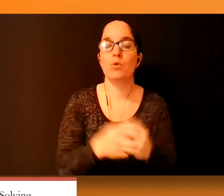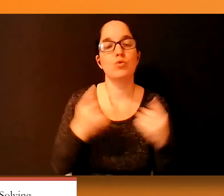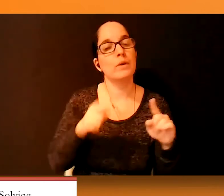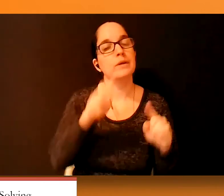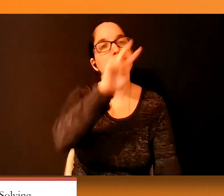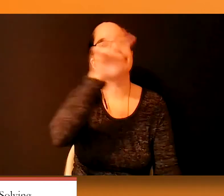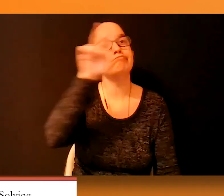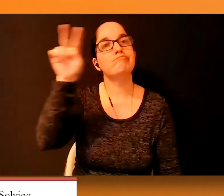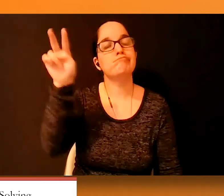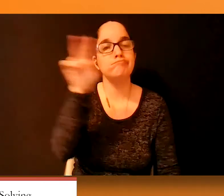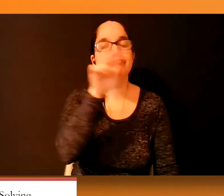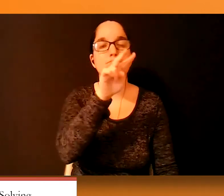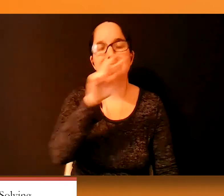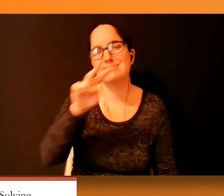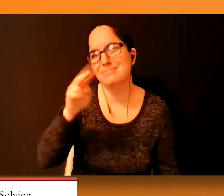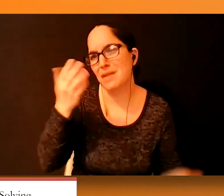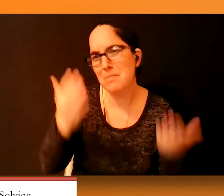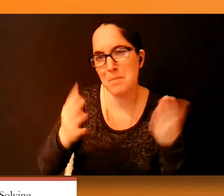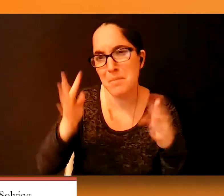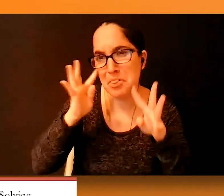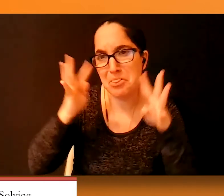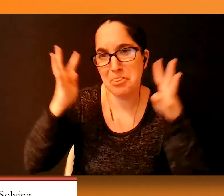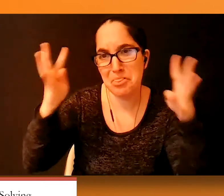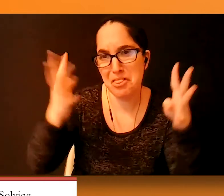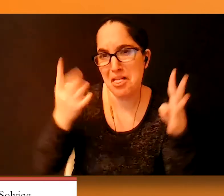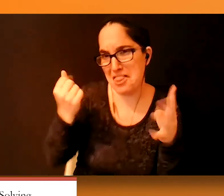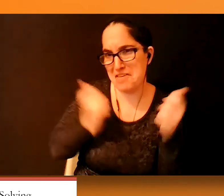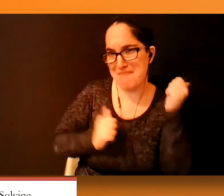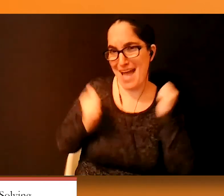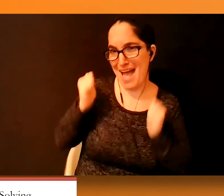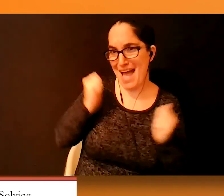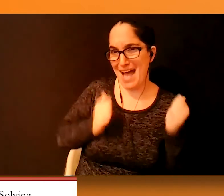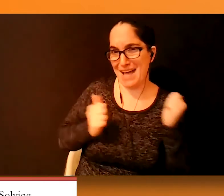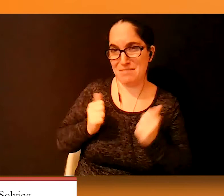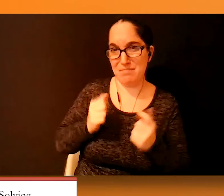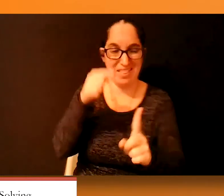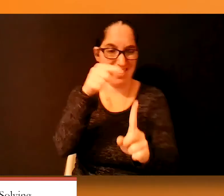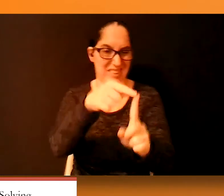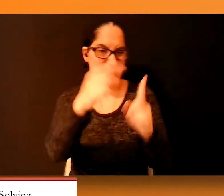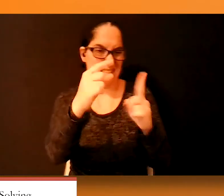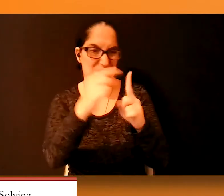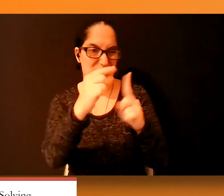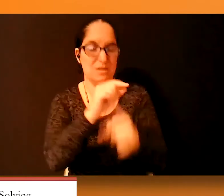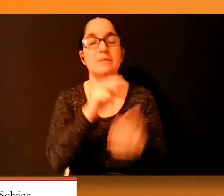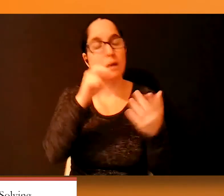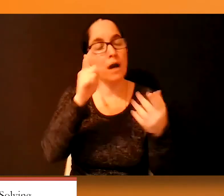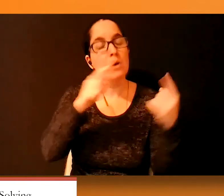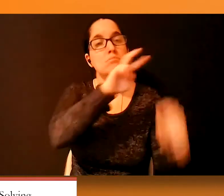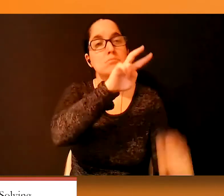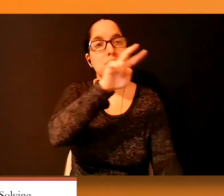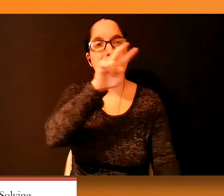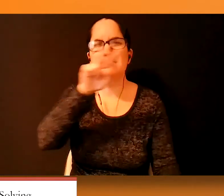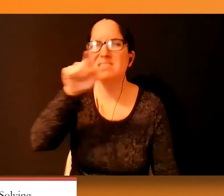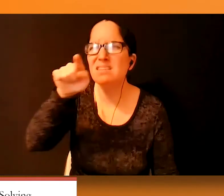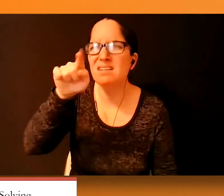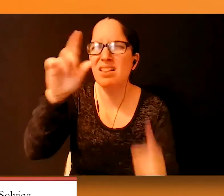So, you're reading through the passage and you might come--you might-- you're gonna make it up. It's gonna be a little bit of acting,